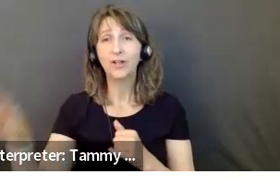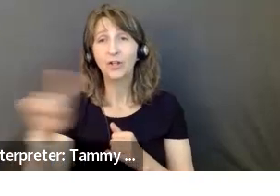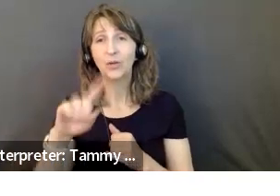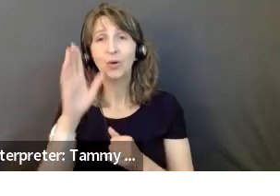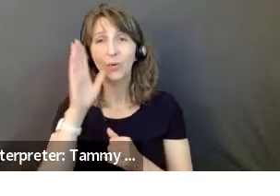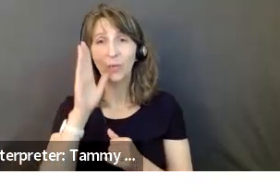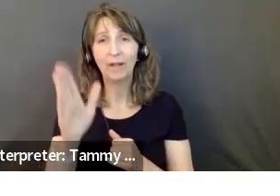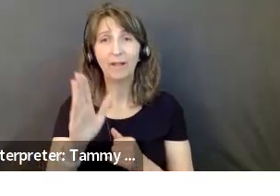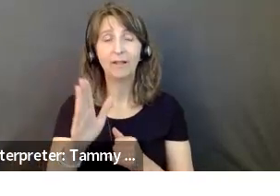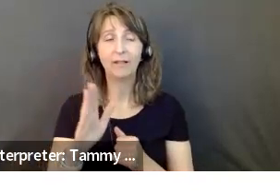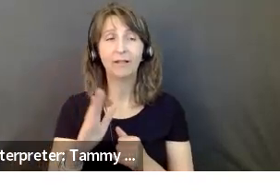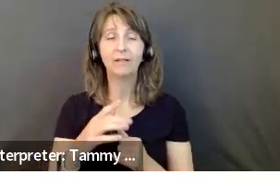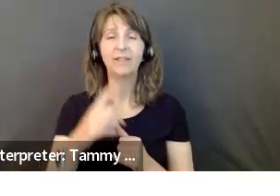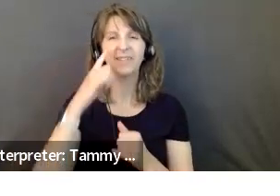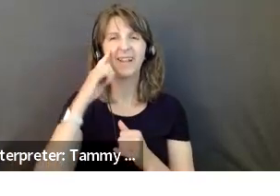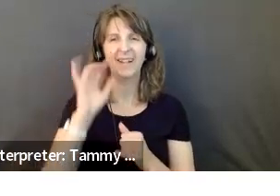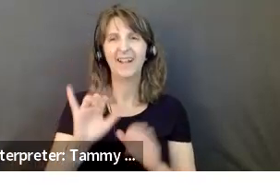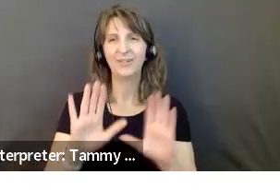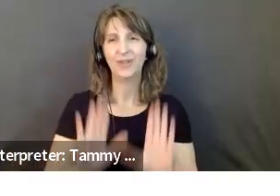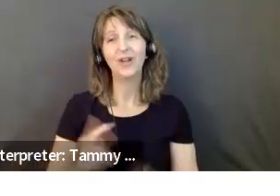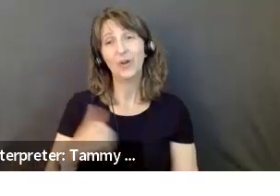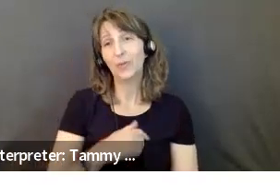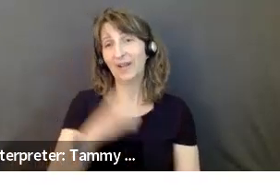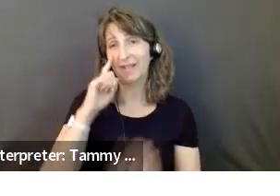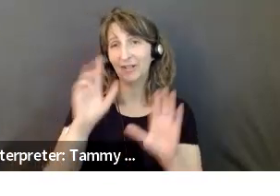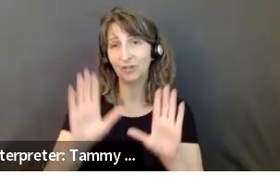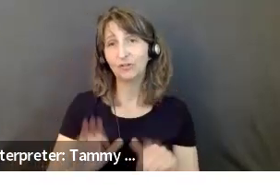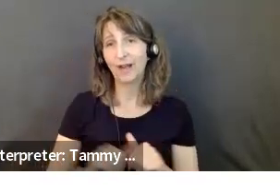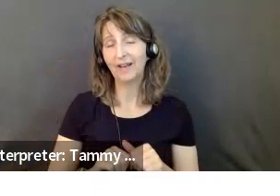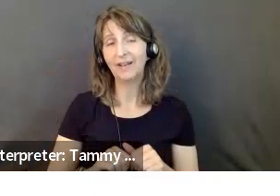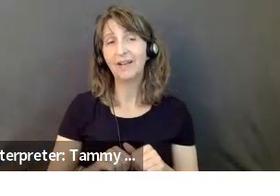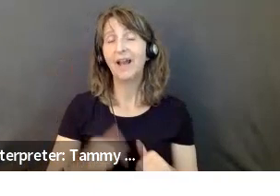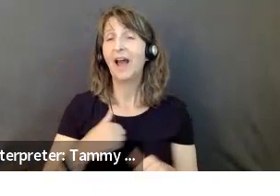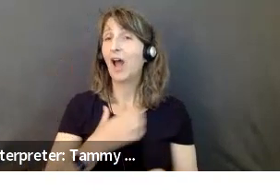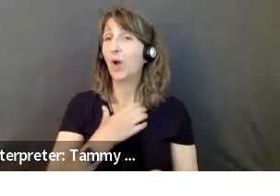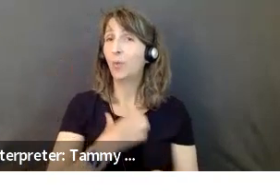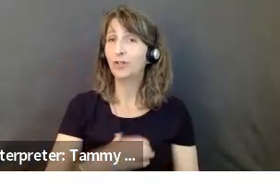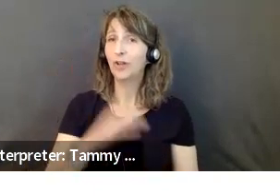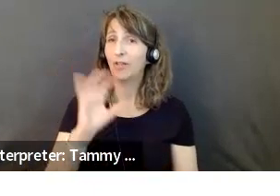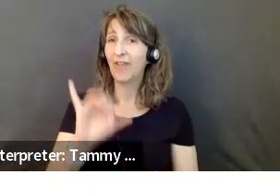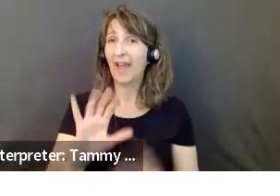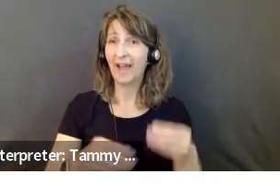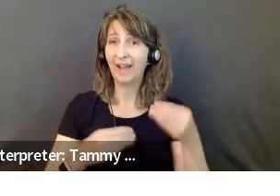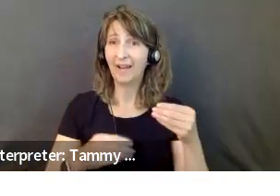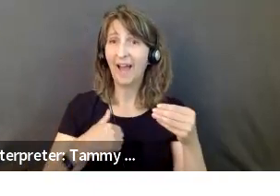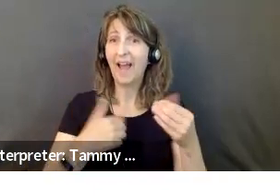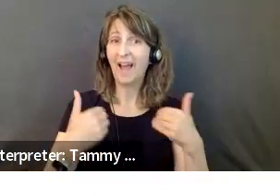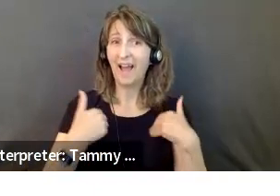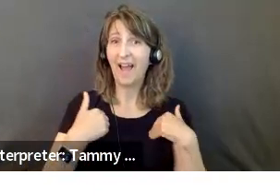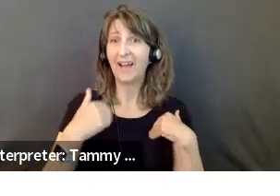And it's something that I wish I had had. You know, 5, 6 years ago when we really started.